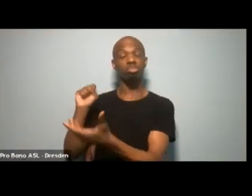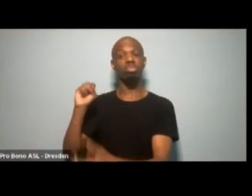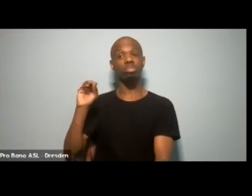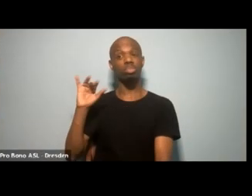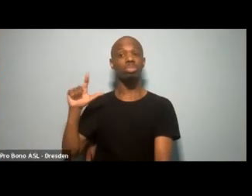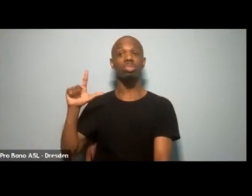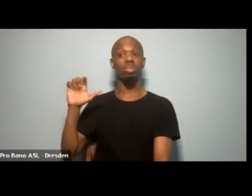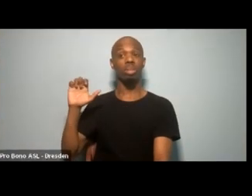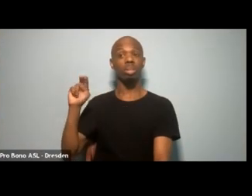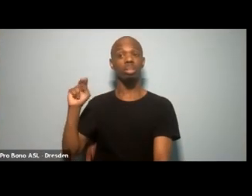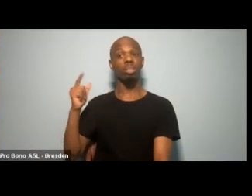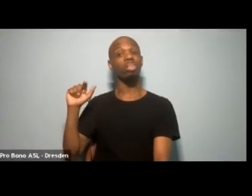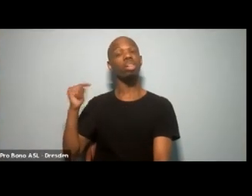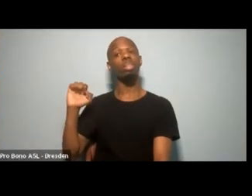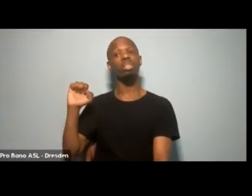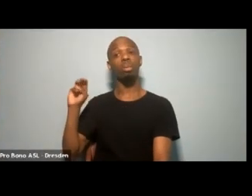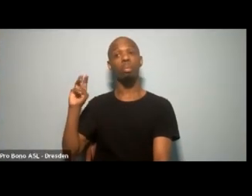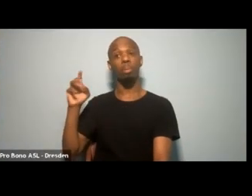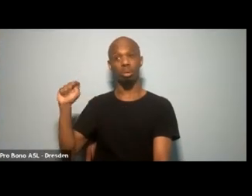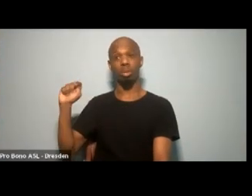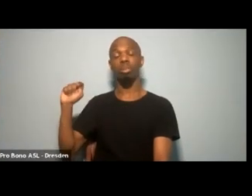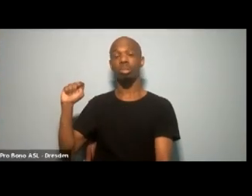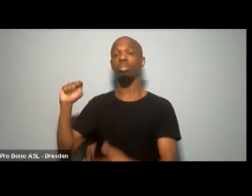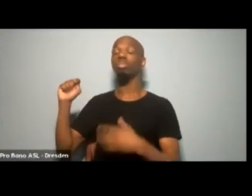exploiting the latent